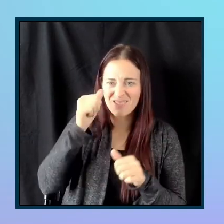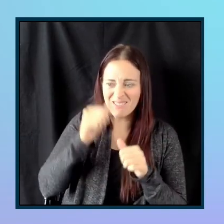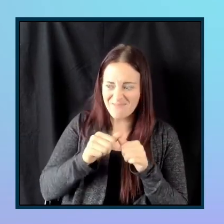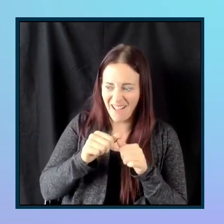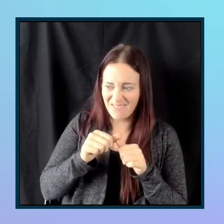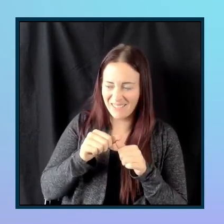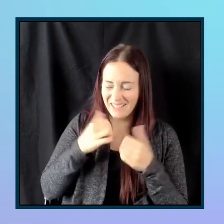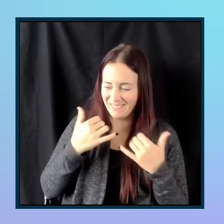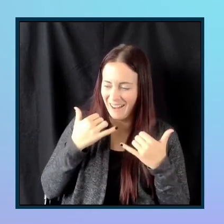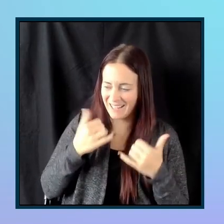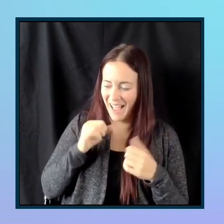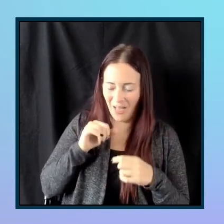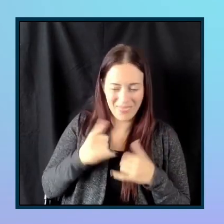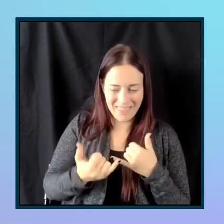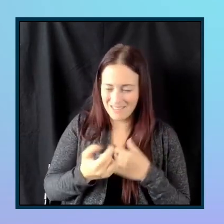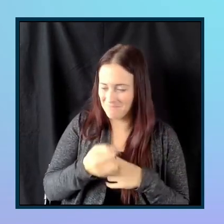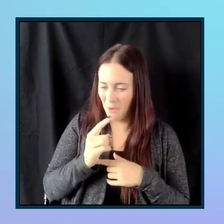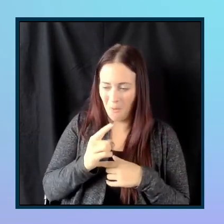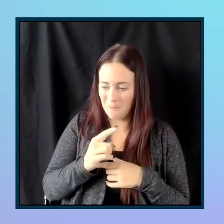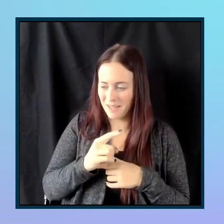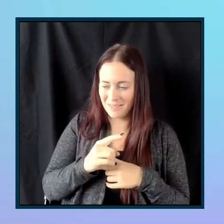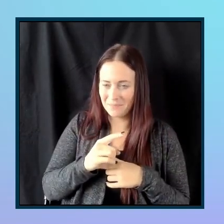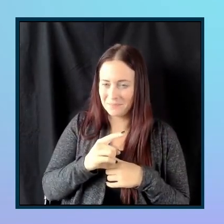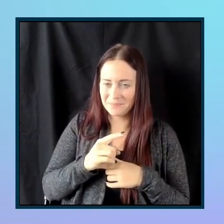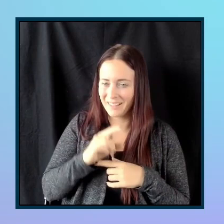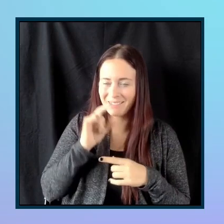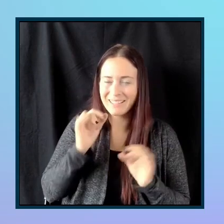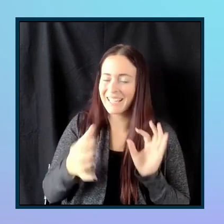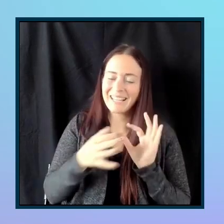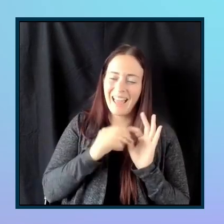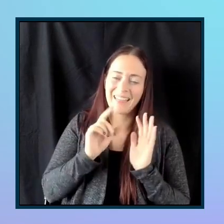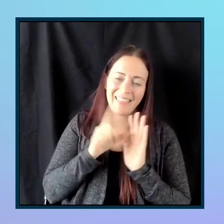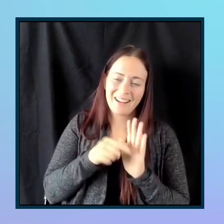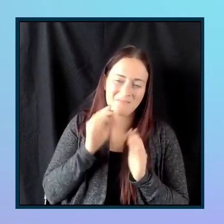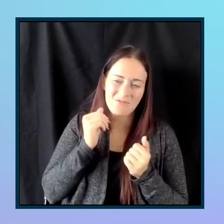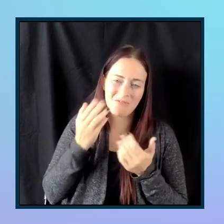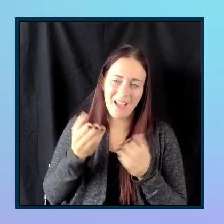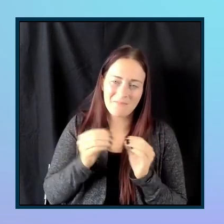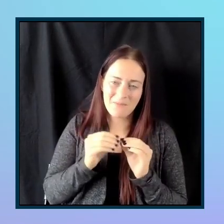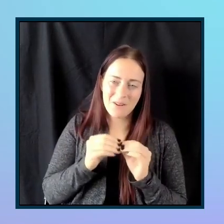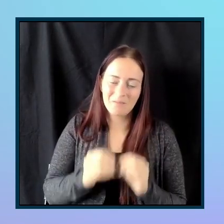but we can connect later and I'll provide more for you there. Perfect. Thank you.